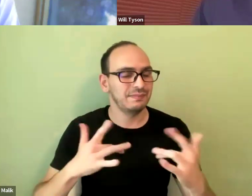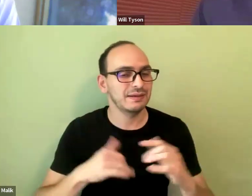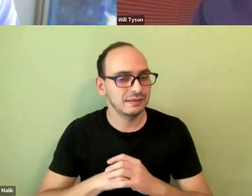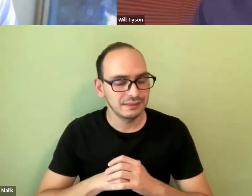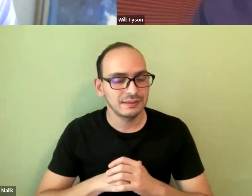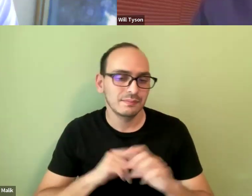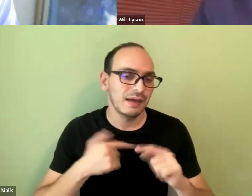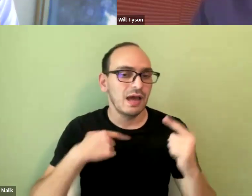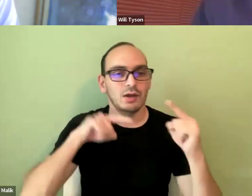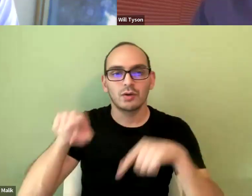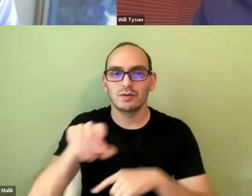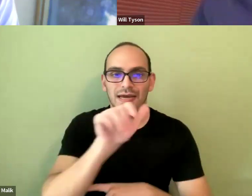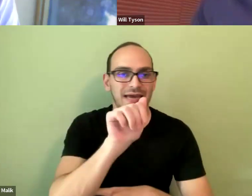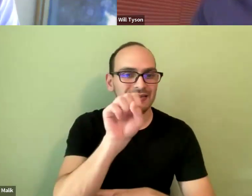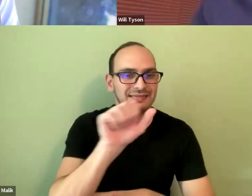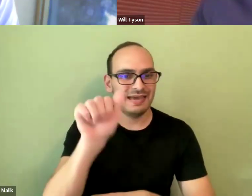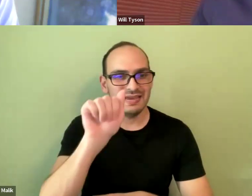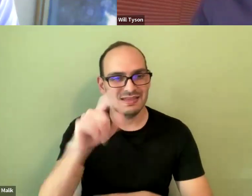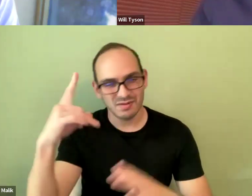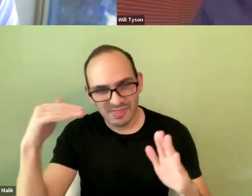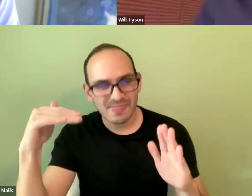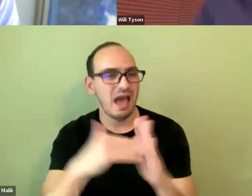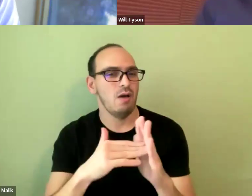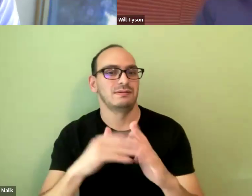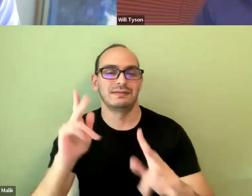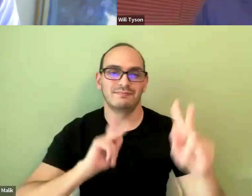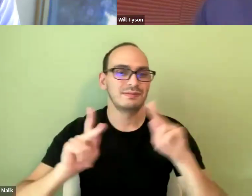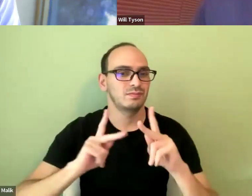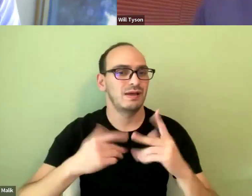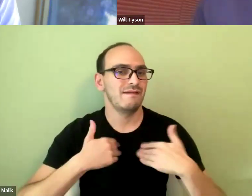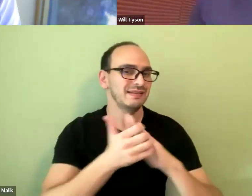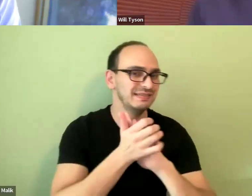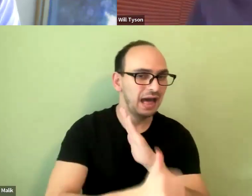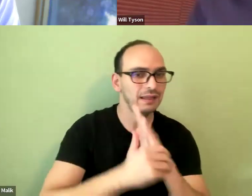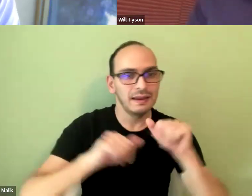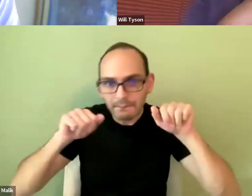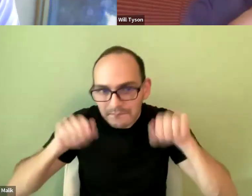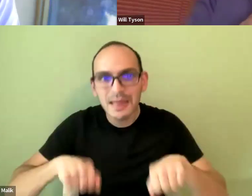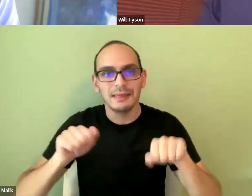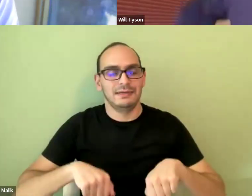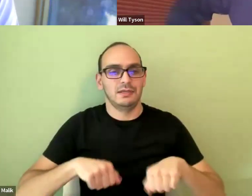I can go to ASA and there are literally thousands of people with the talent and ability to do this work. But call me first.